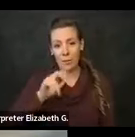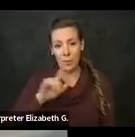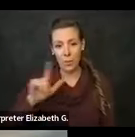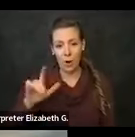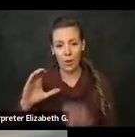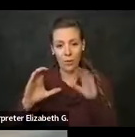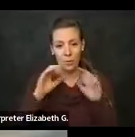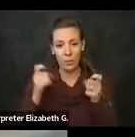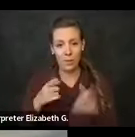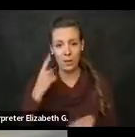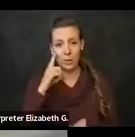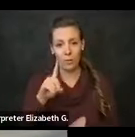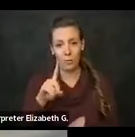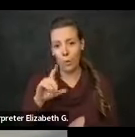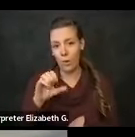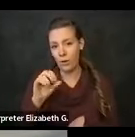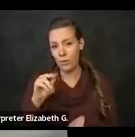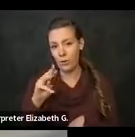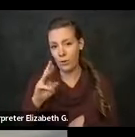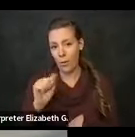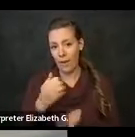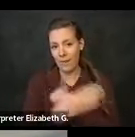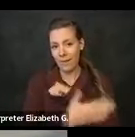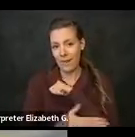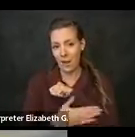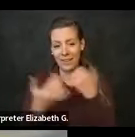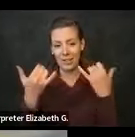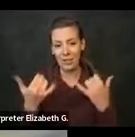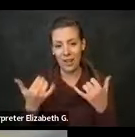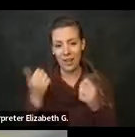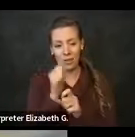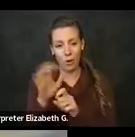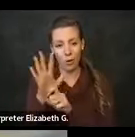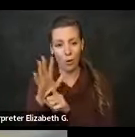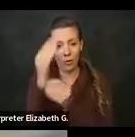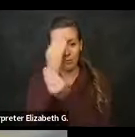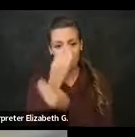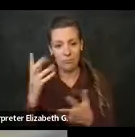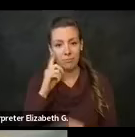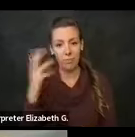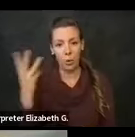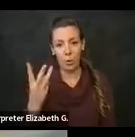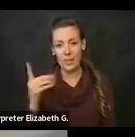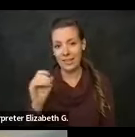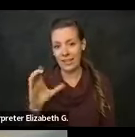for the county of Sonoma, and this is our COVID update for Wednesday, December 15.